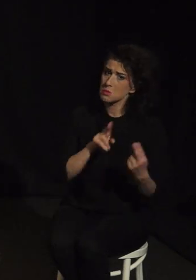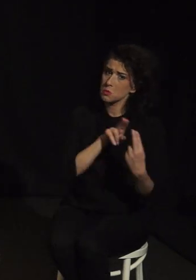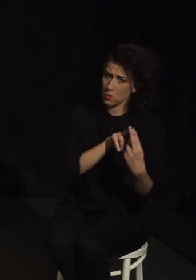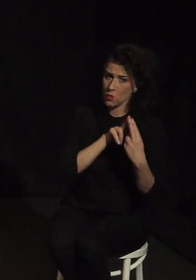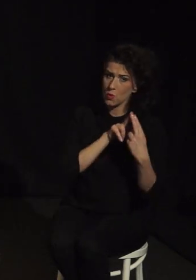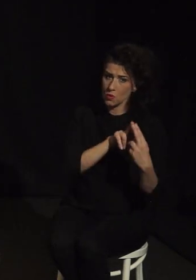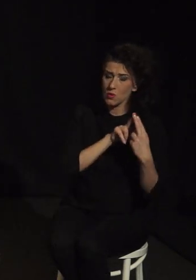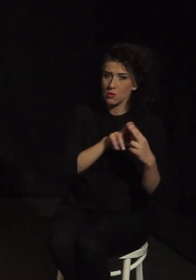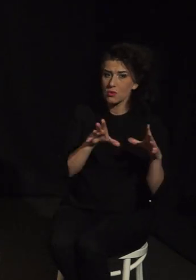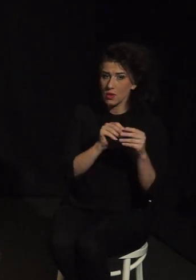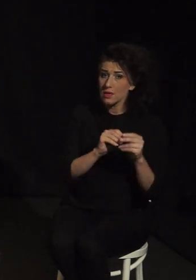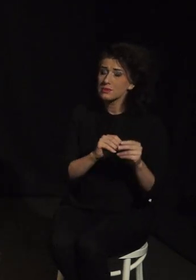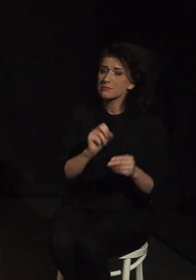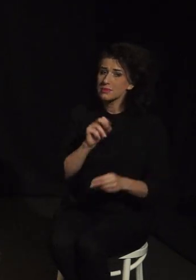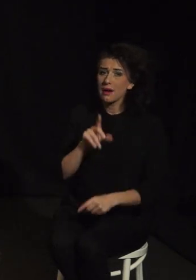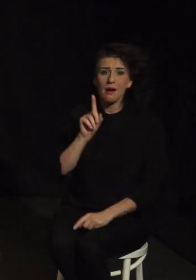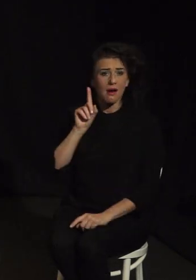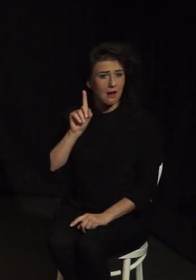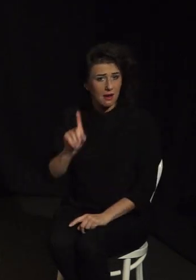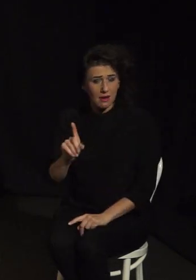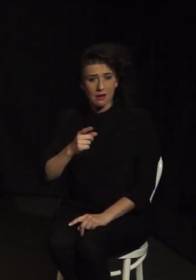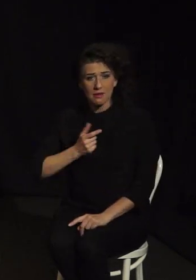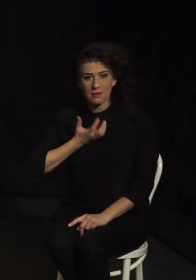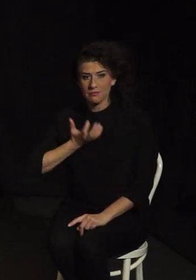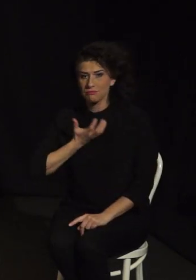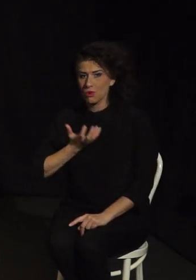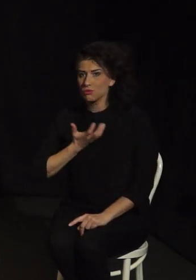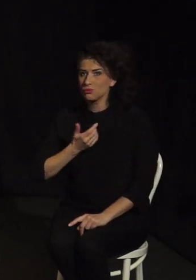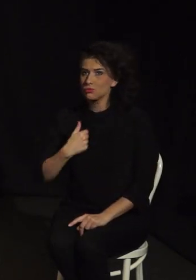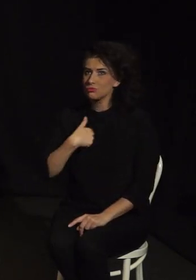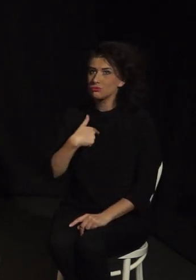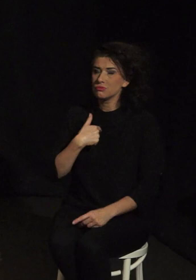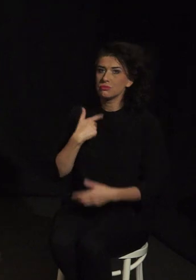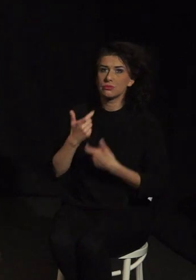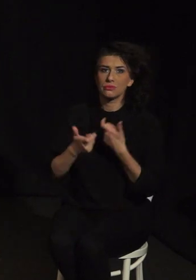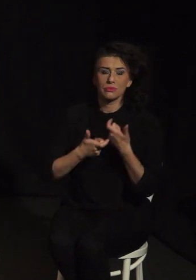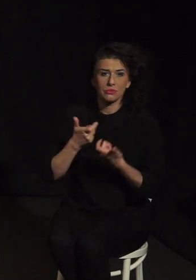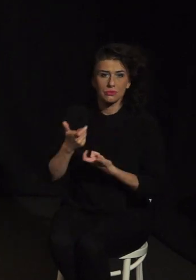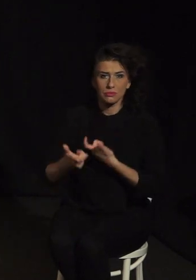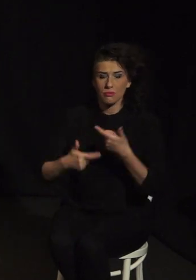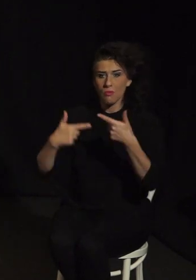However, I felt something when working on contemporary poems.